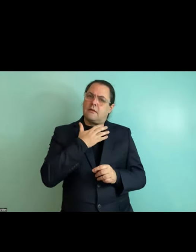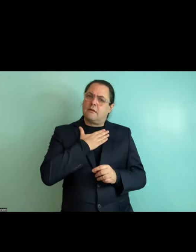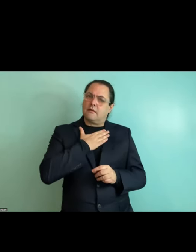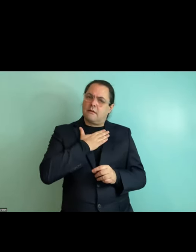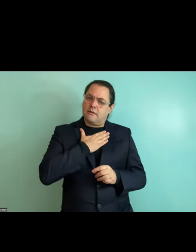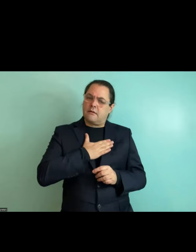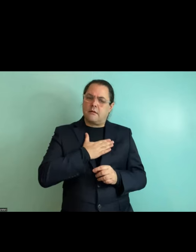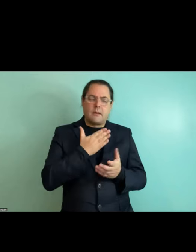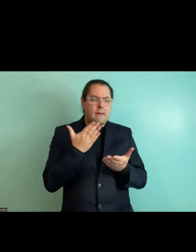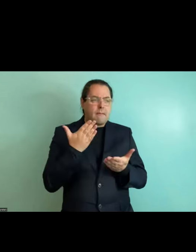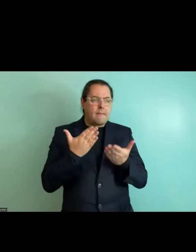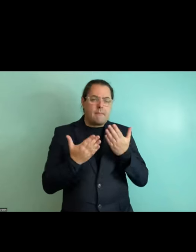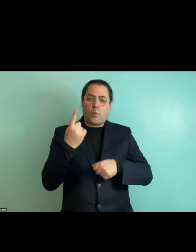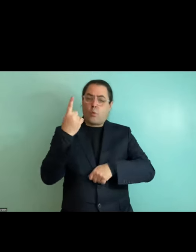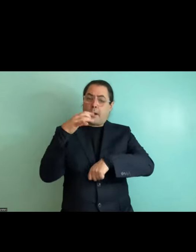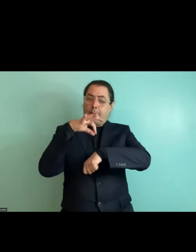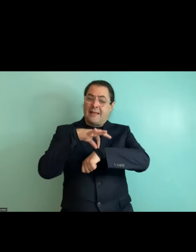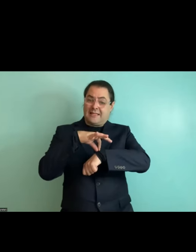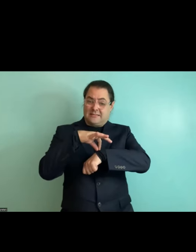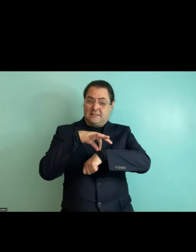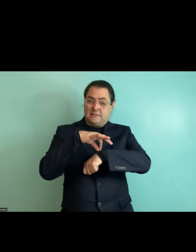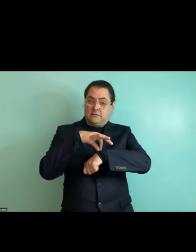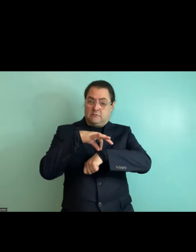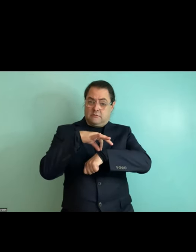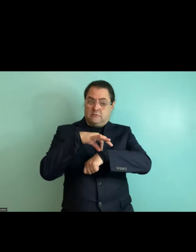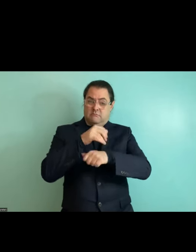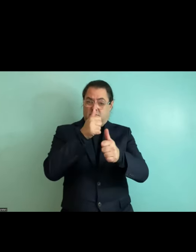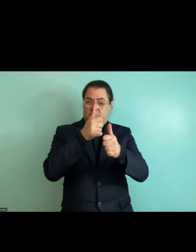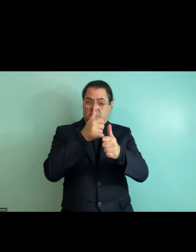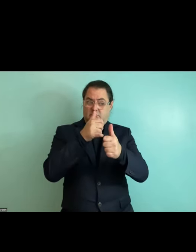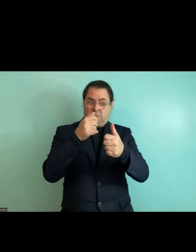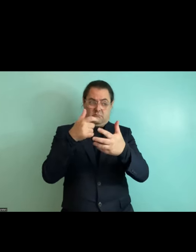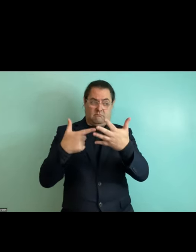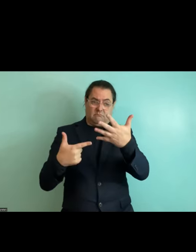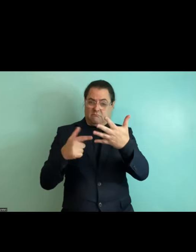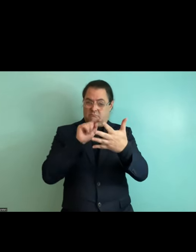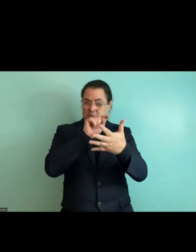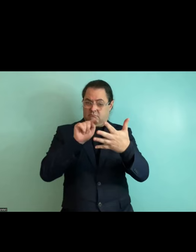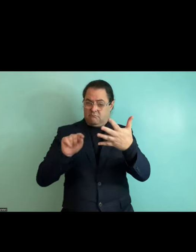11:17:31 Marcia Murray, who donate Ashoka put that in minute.